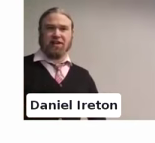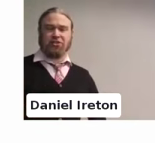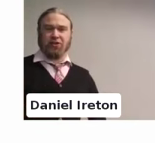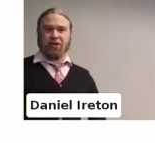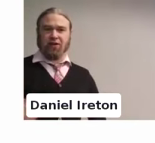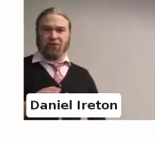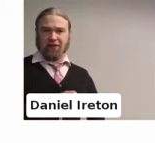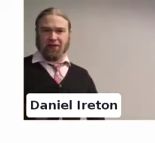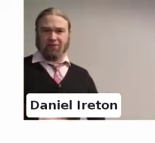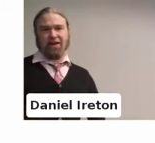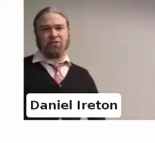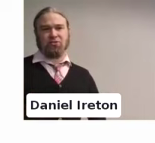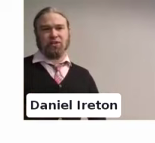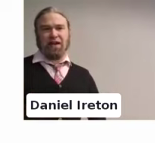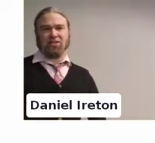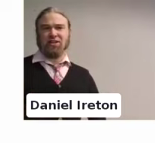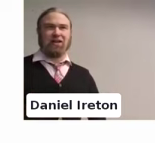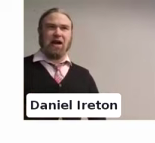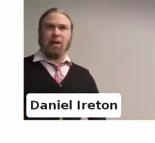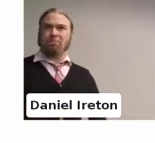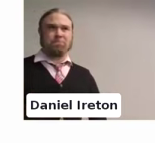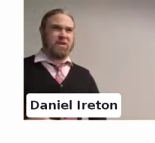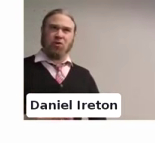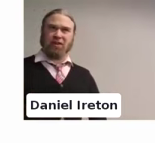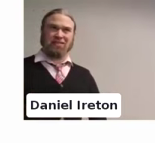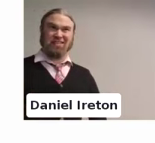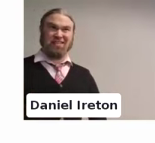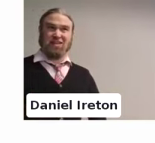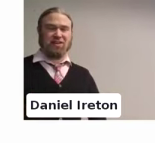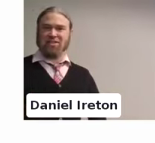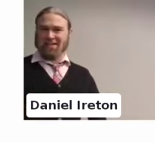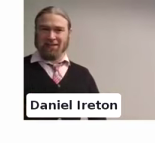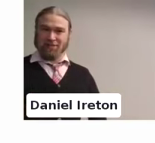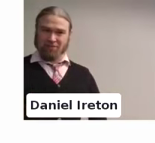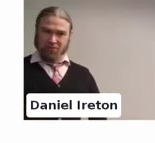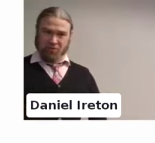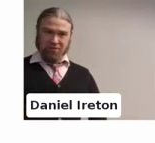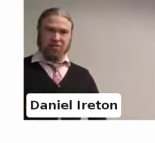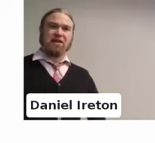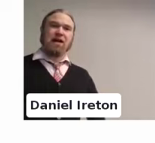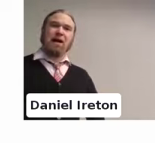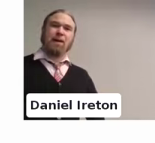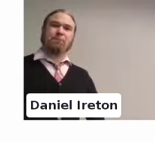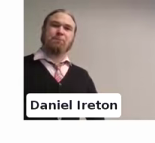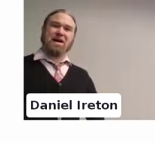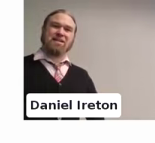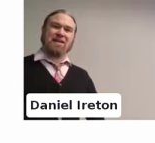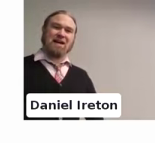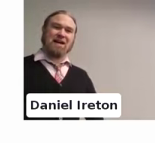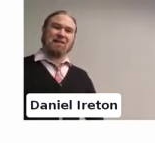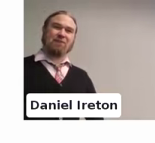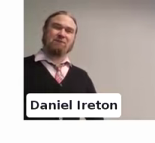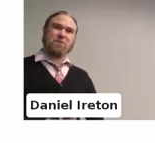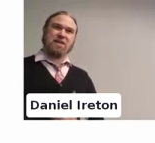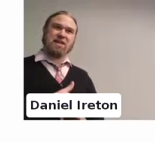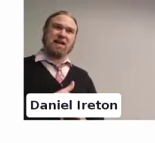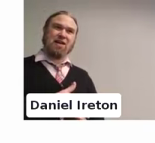It is welcome to college.